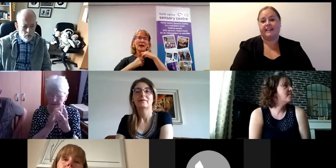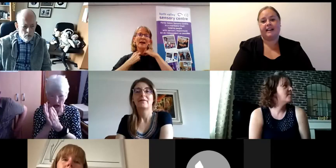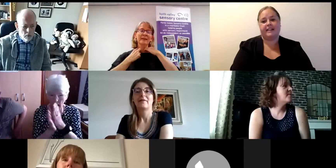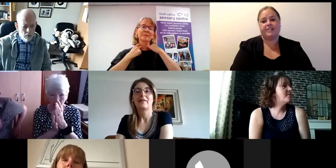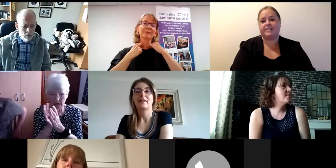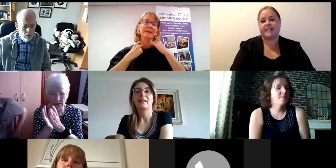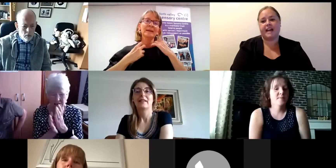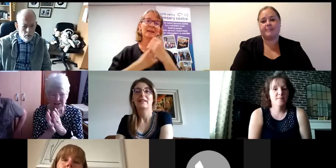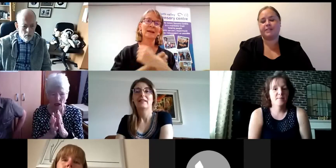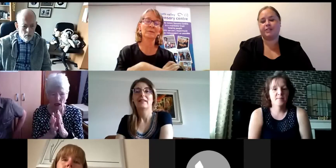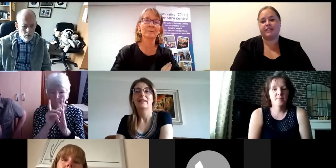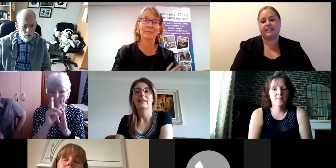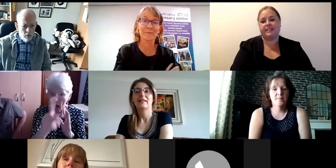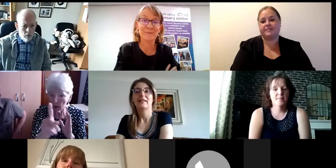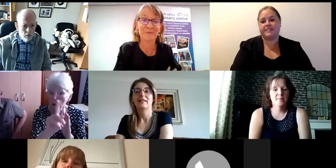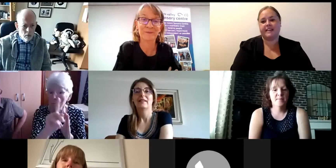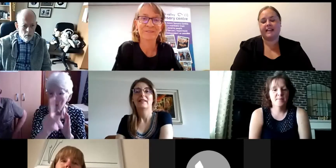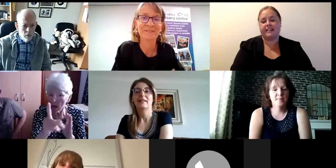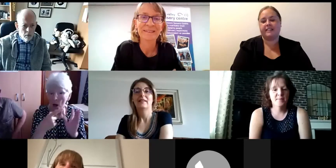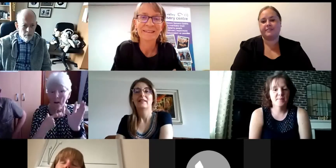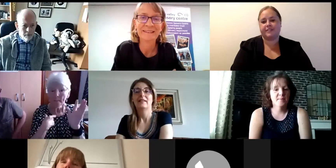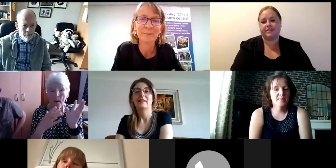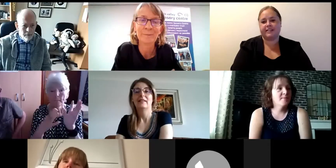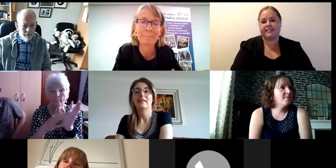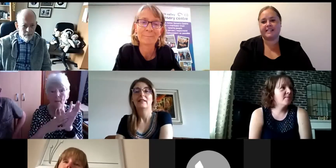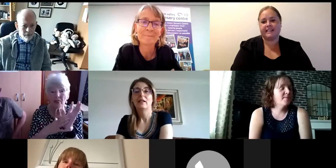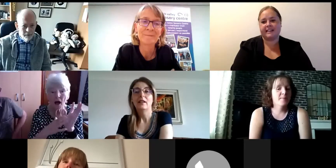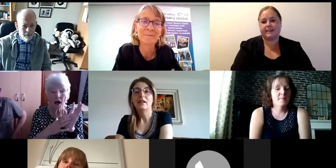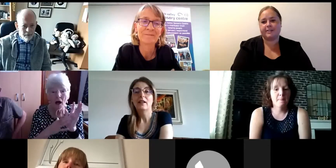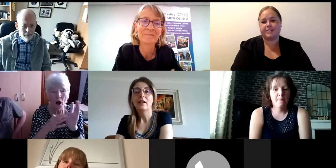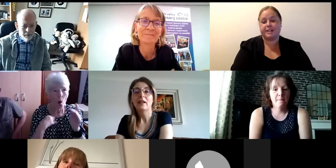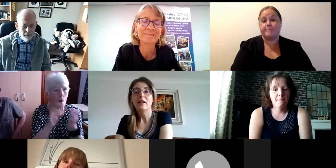Absolutely loved it. I loved learning the sign language